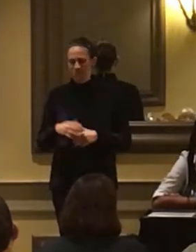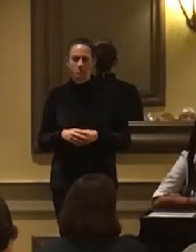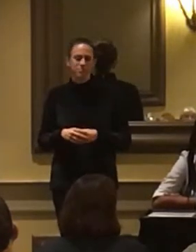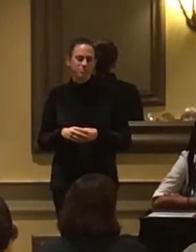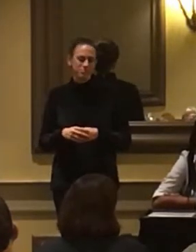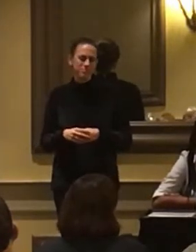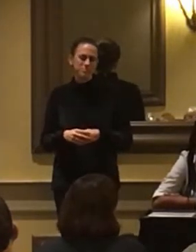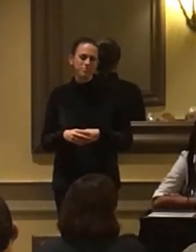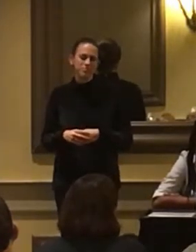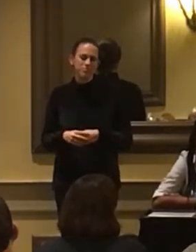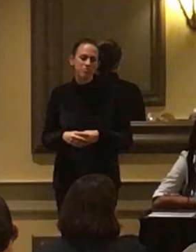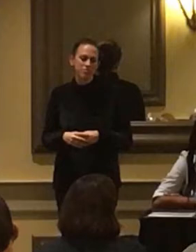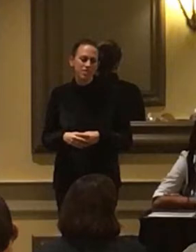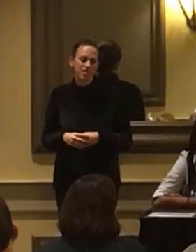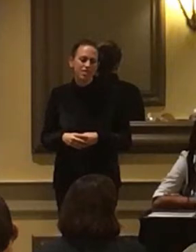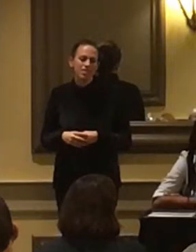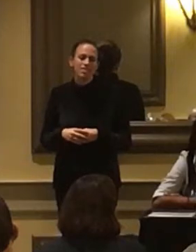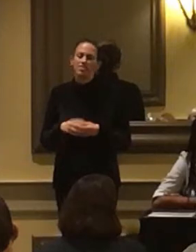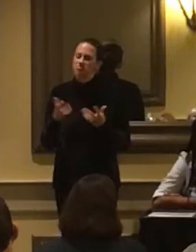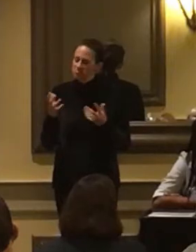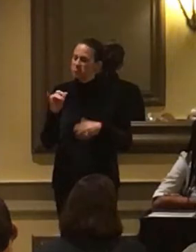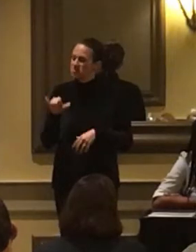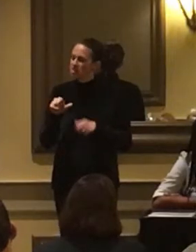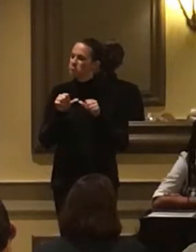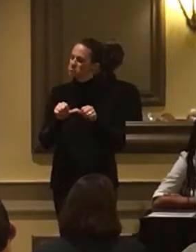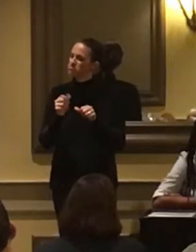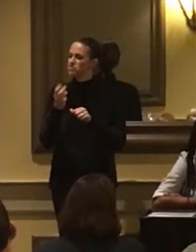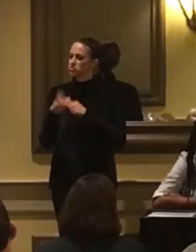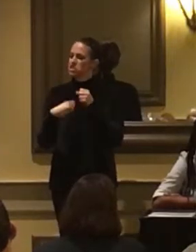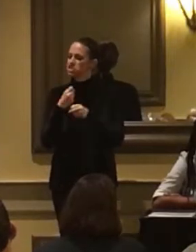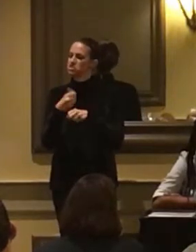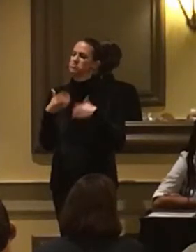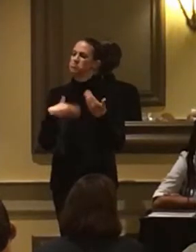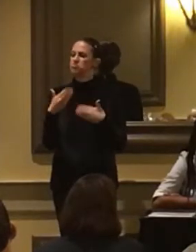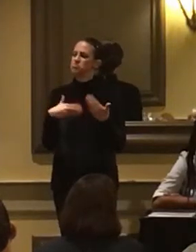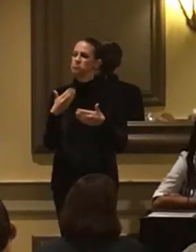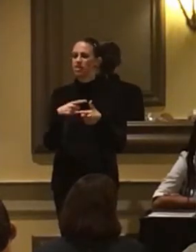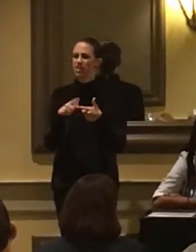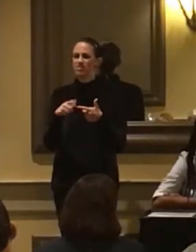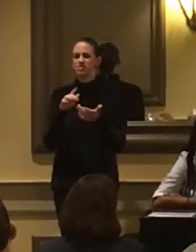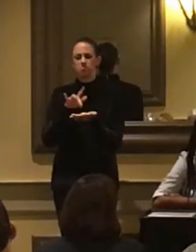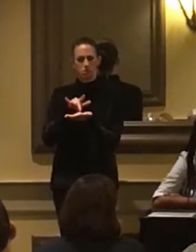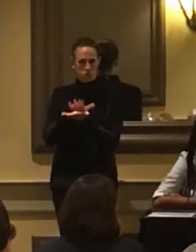And it went that way for a couple of years. And then towards middle school...